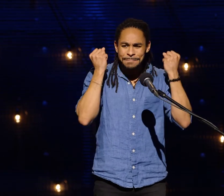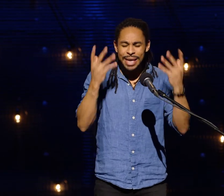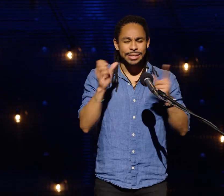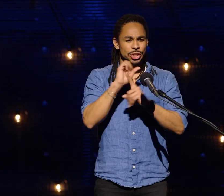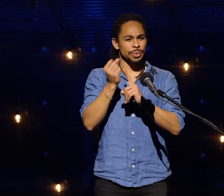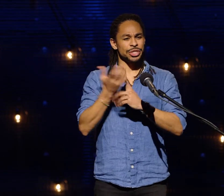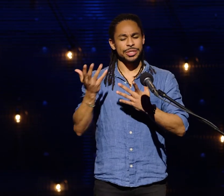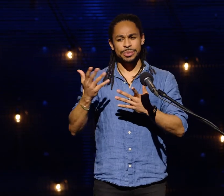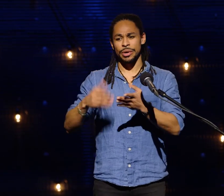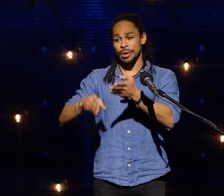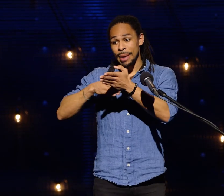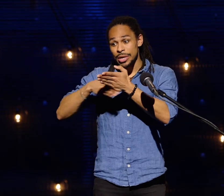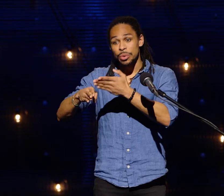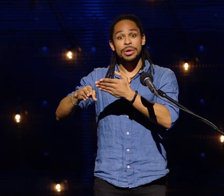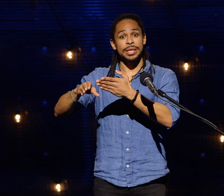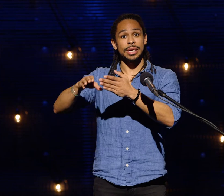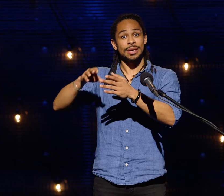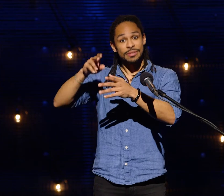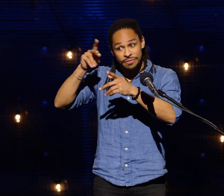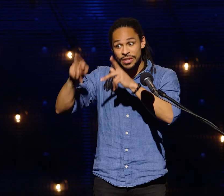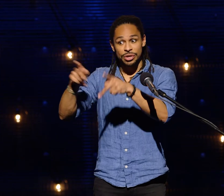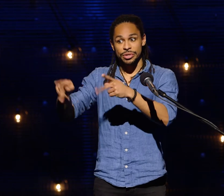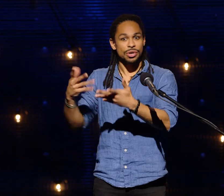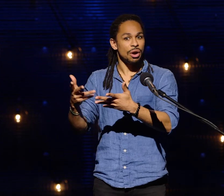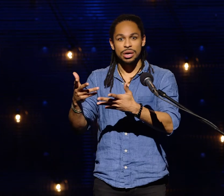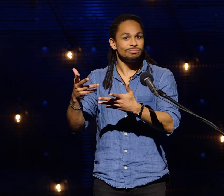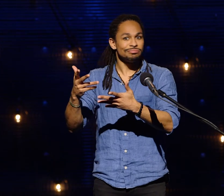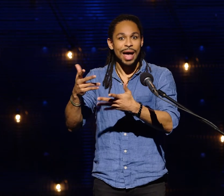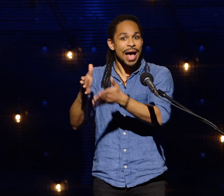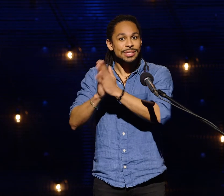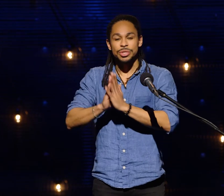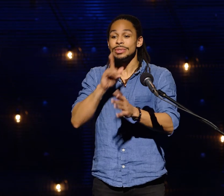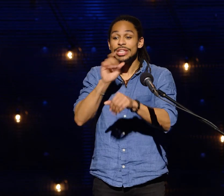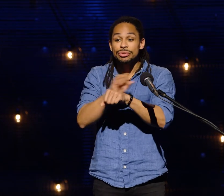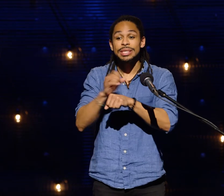many situations where minority figures are asked to literally